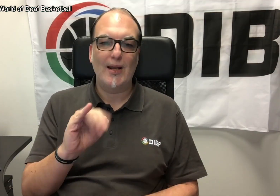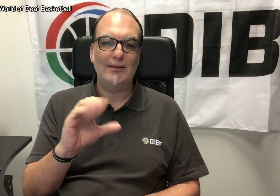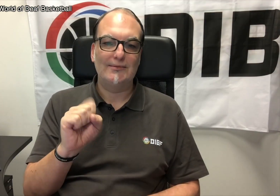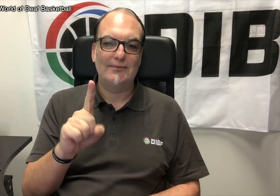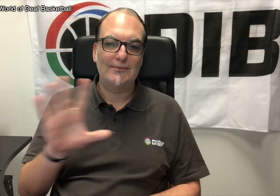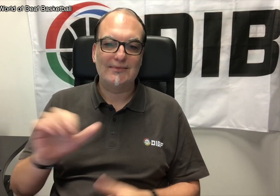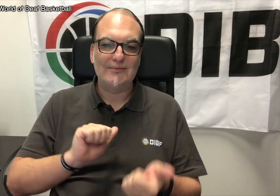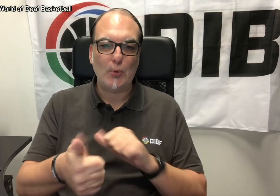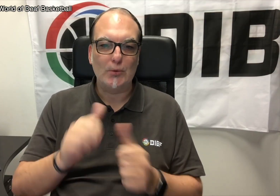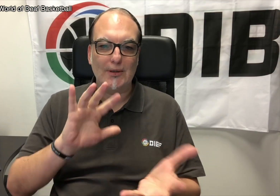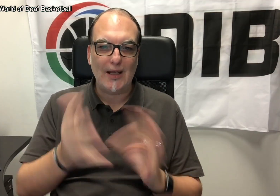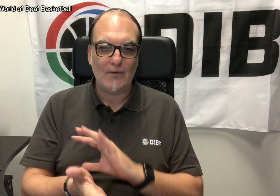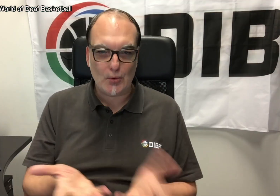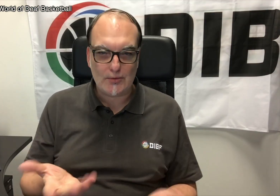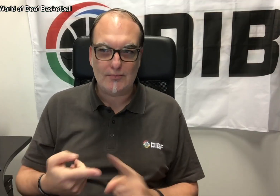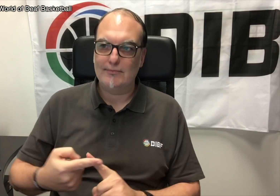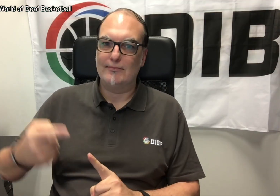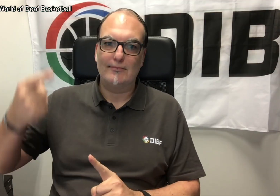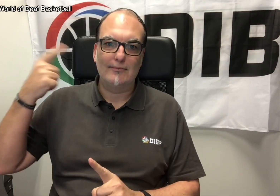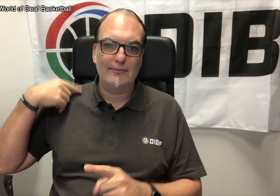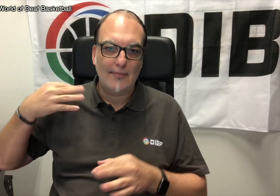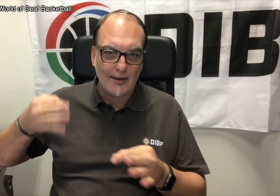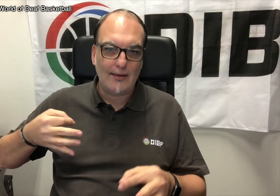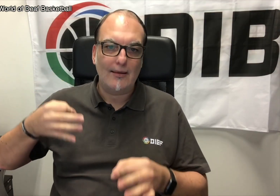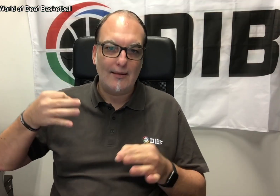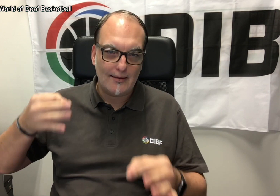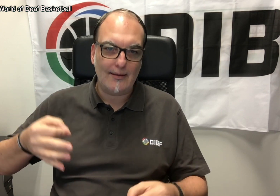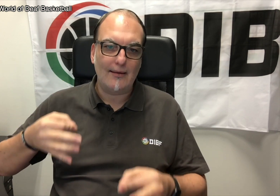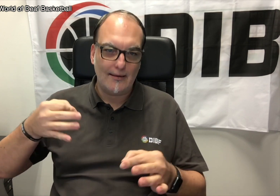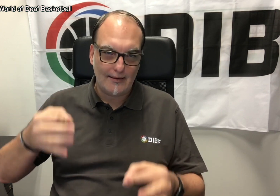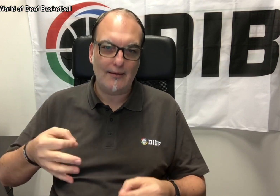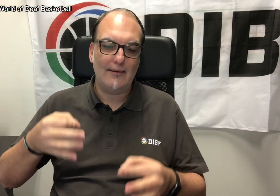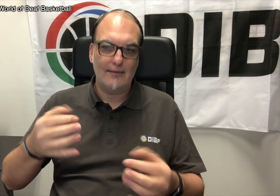ICSD Sports Reform which had been long delayed,